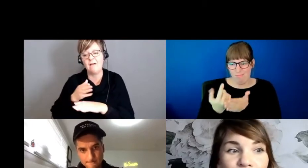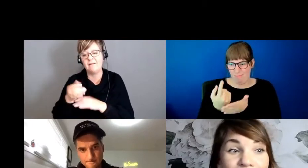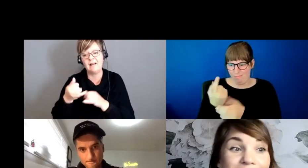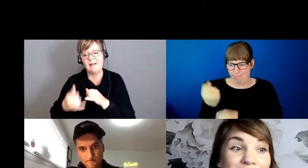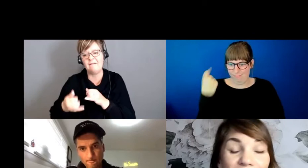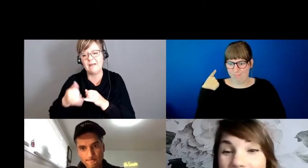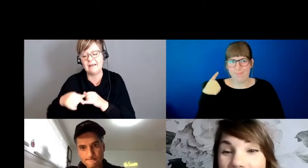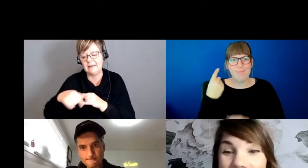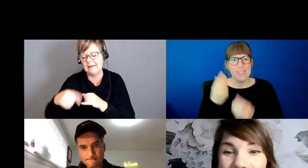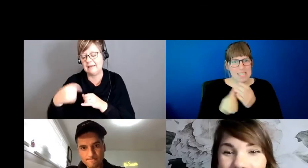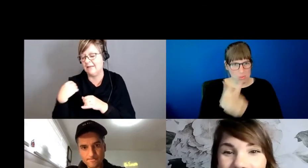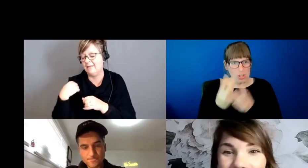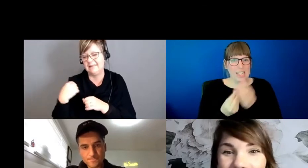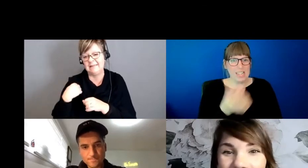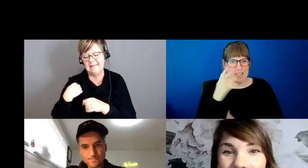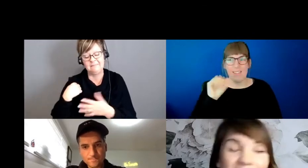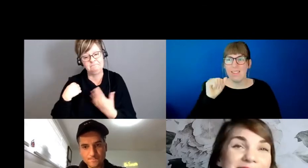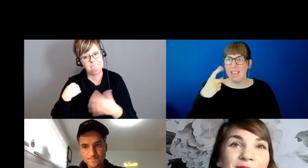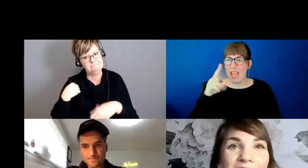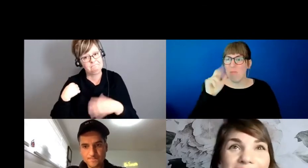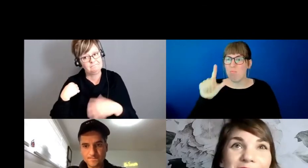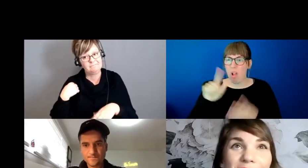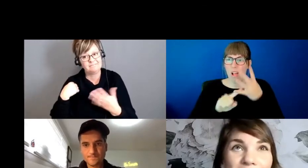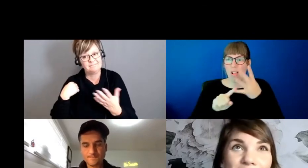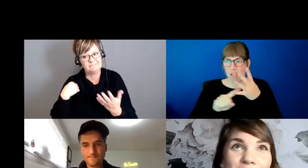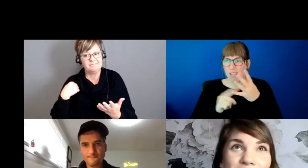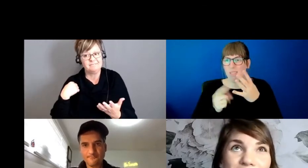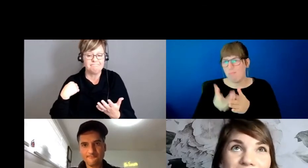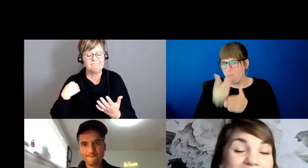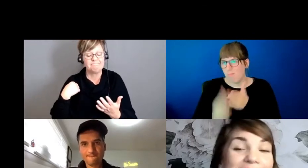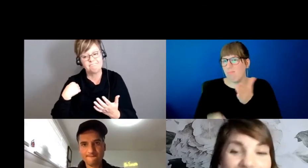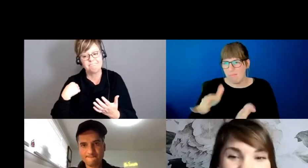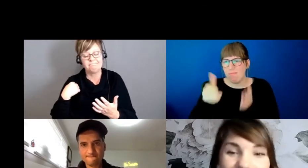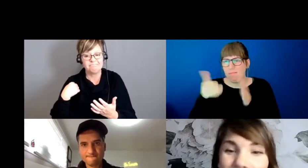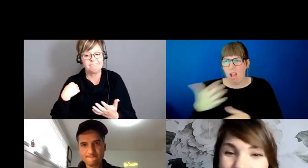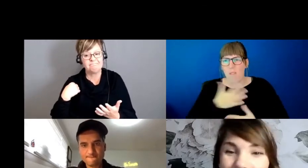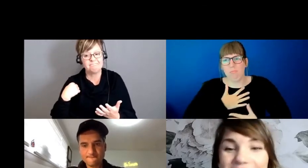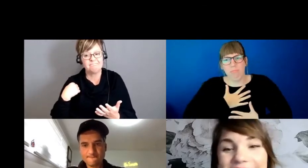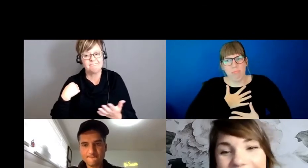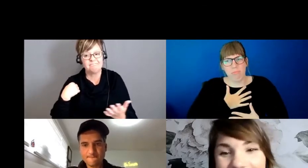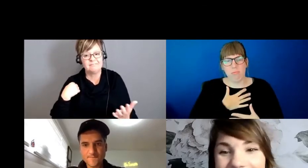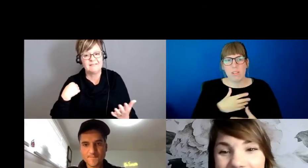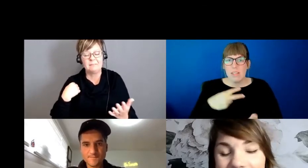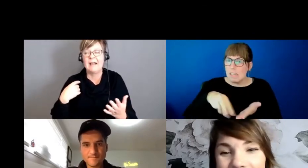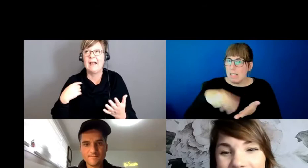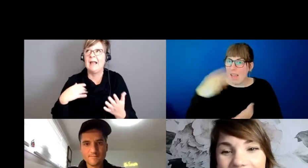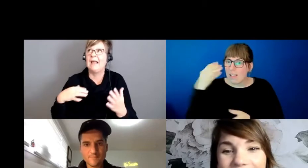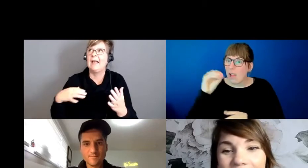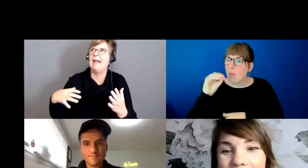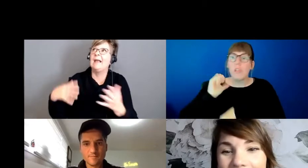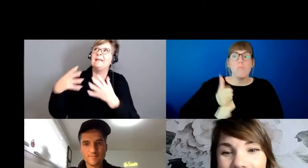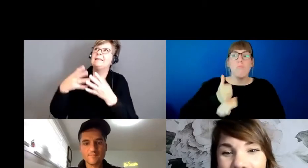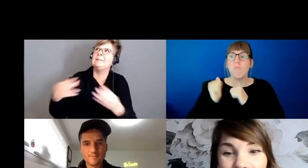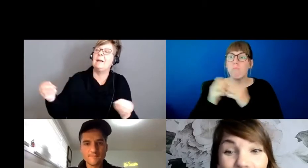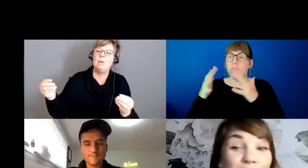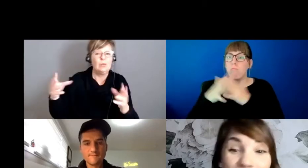MONTH OF APRIL. SHE WAS THE FOUNDER OF THE DANCE COMPANY. SHE IS STILL ALIVE. SHE IS